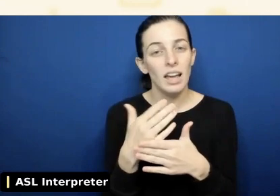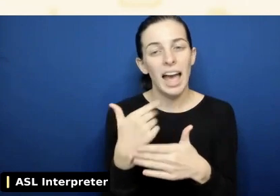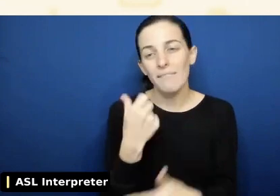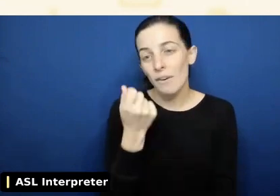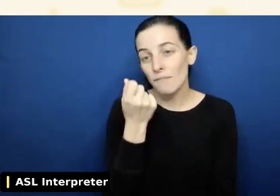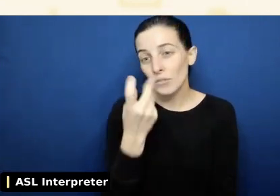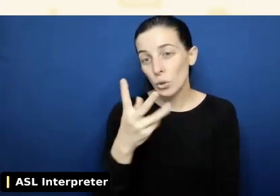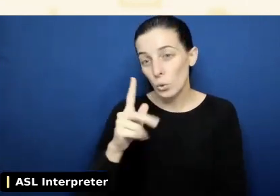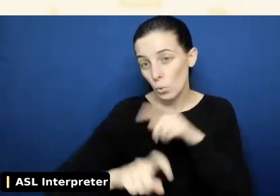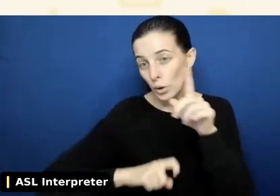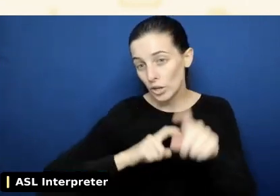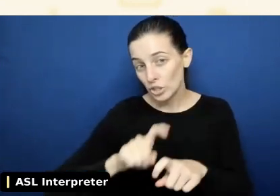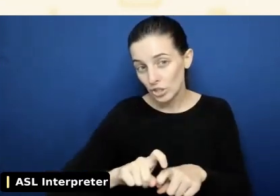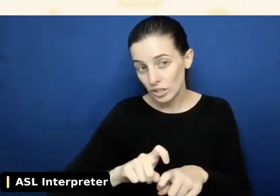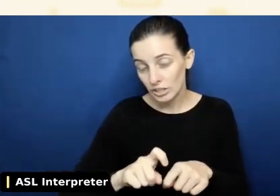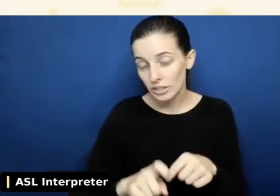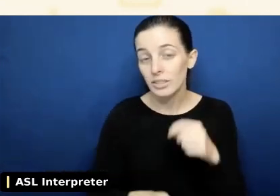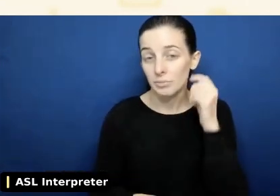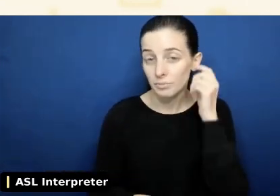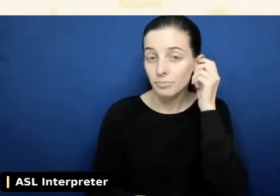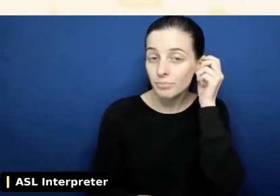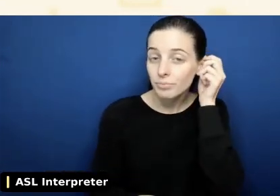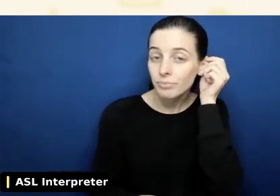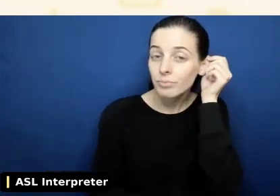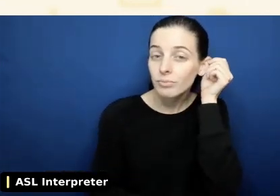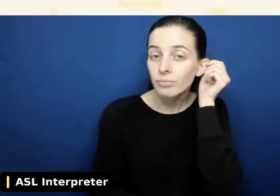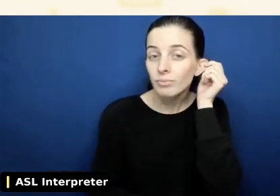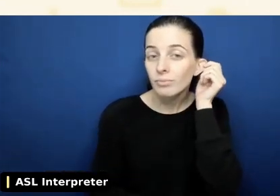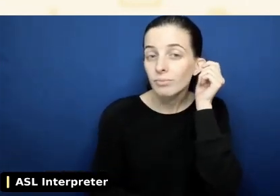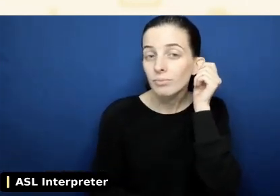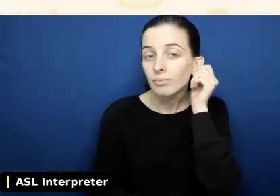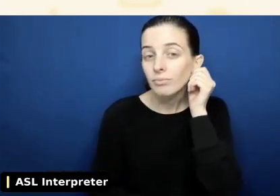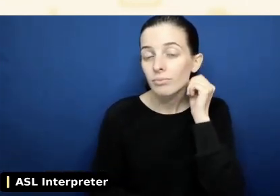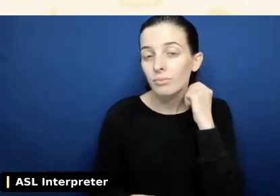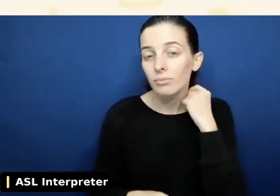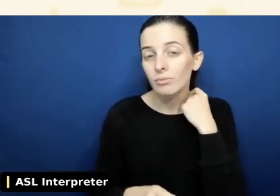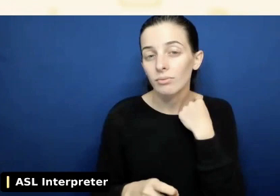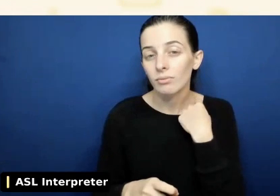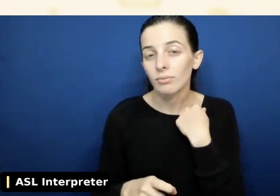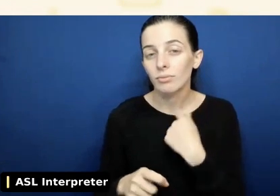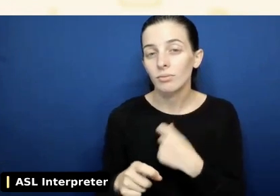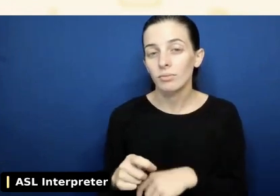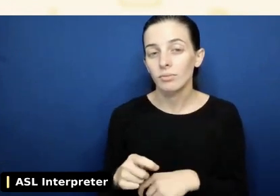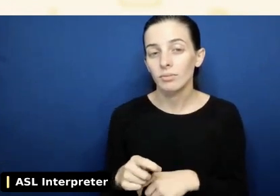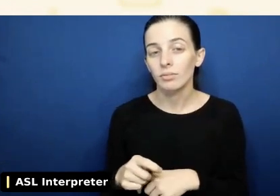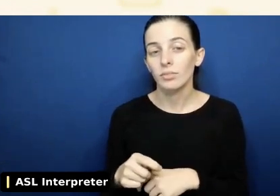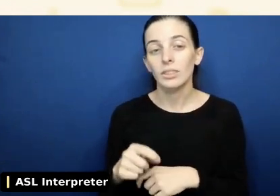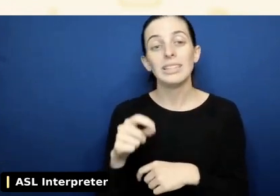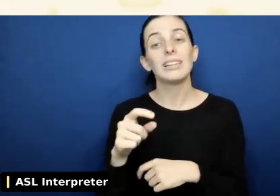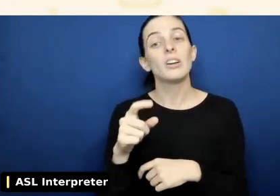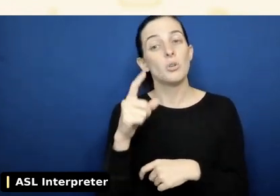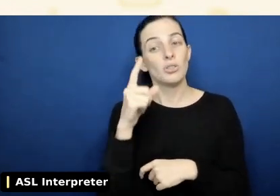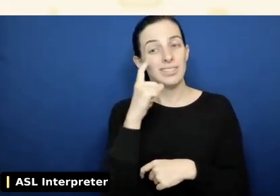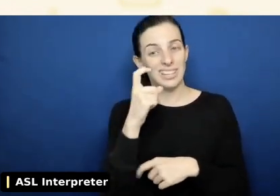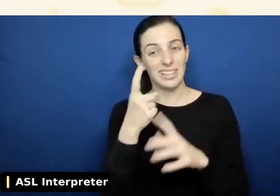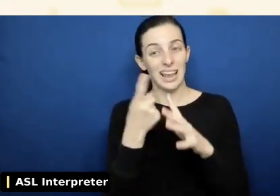Yes. Since invisible disabilities are not evident, how can we prepare